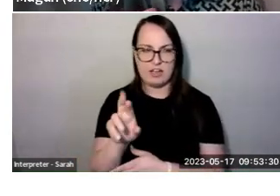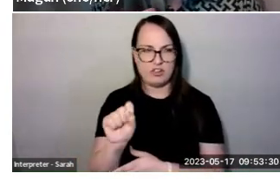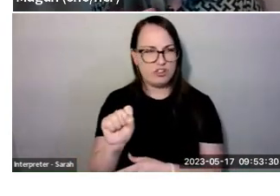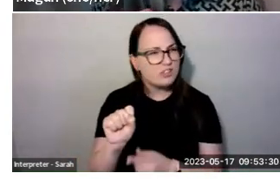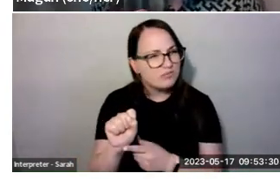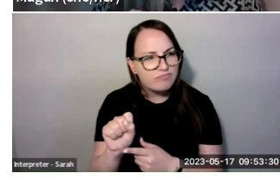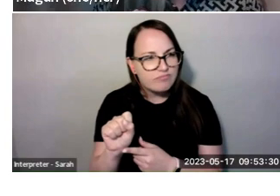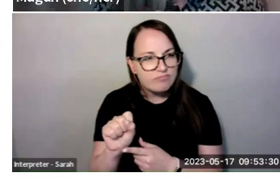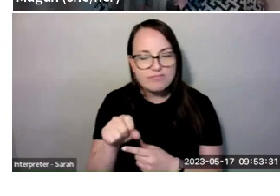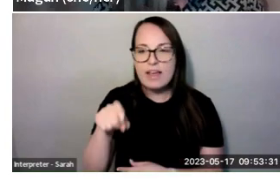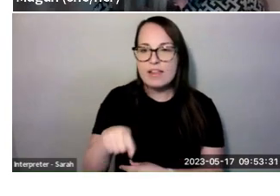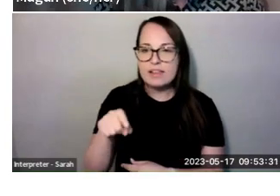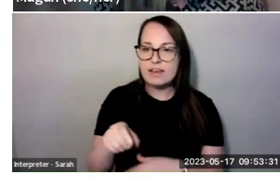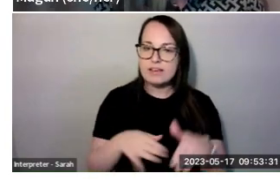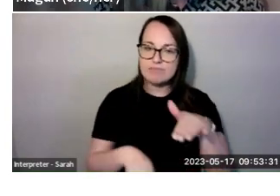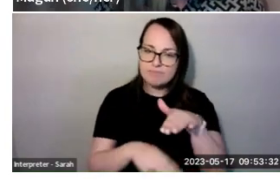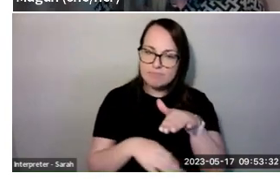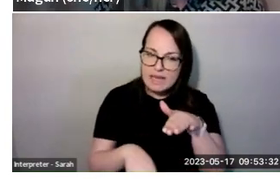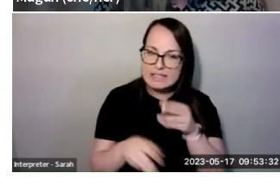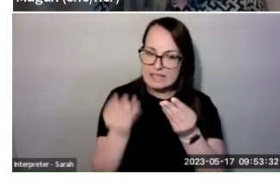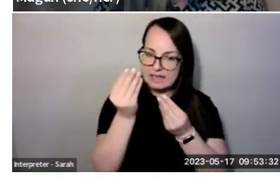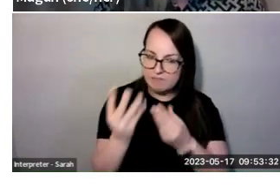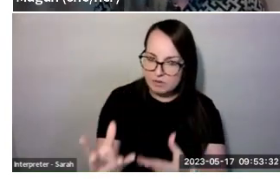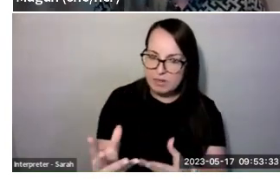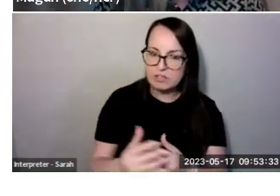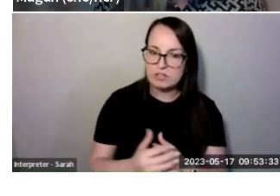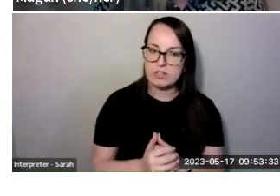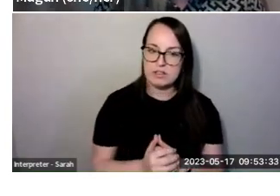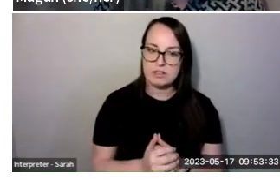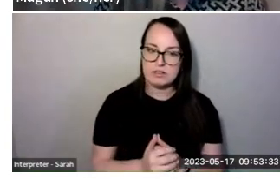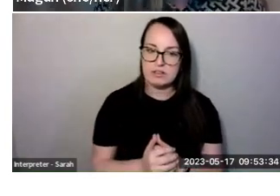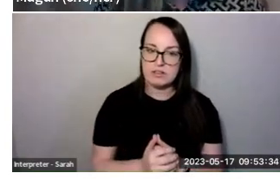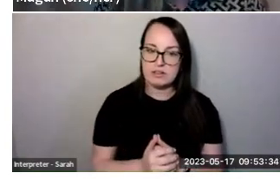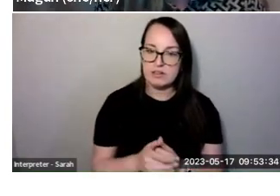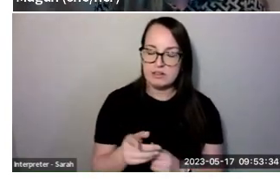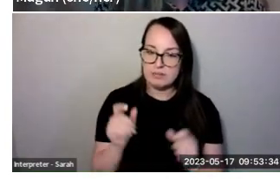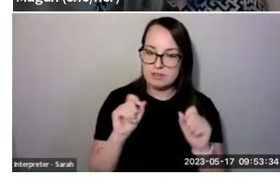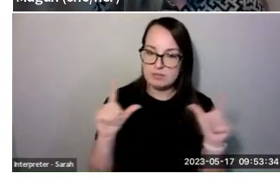We just need basics. You may not be surprised how often